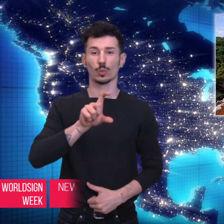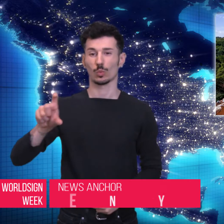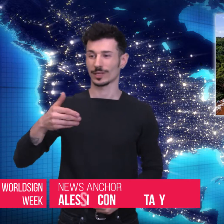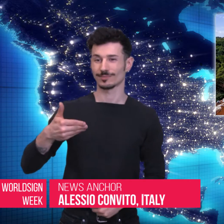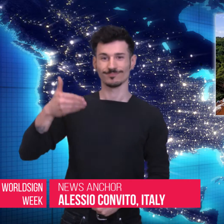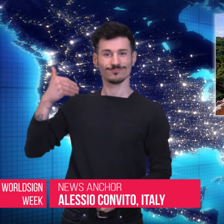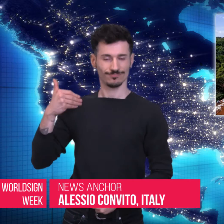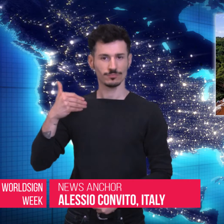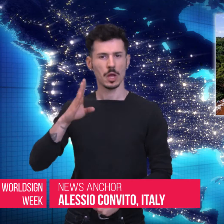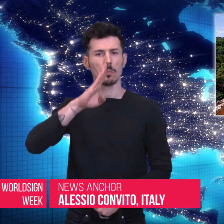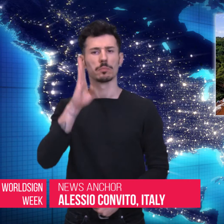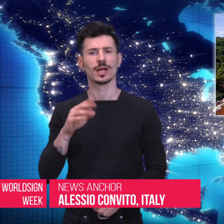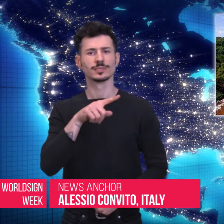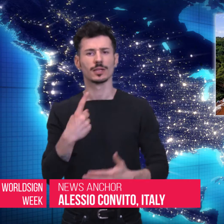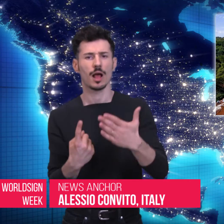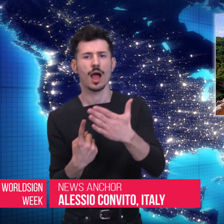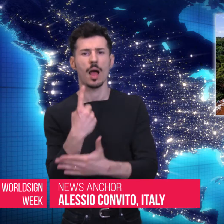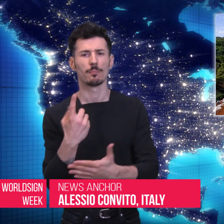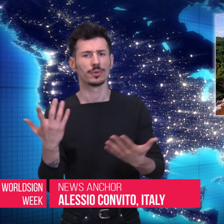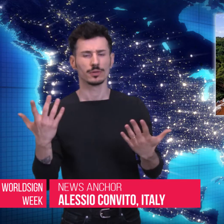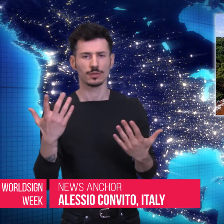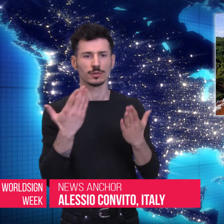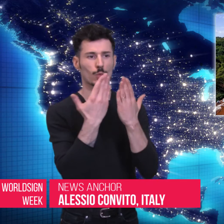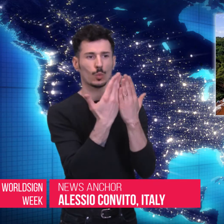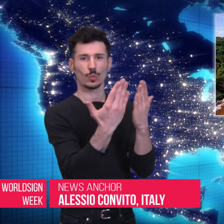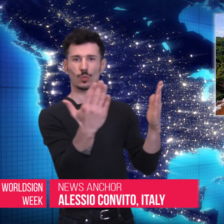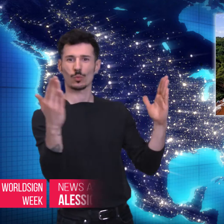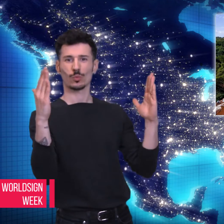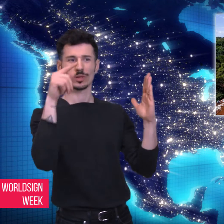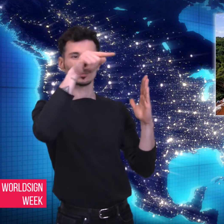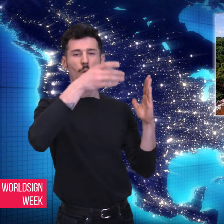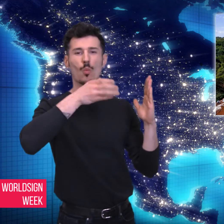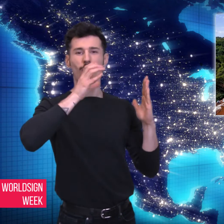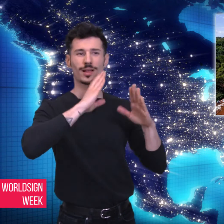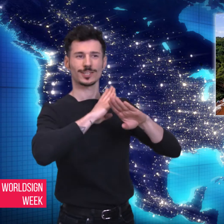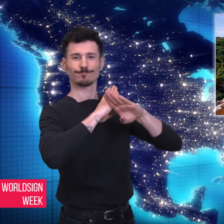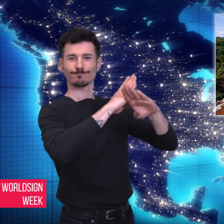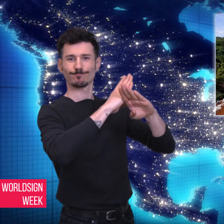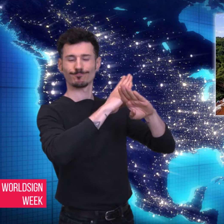Alessio: A dam in Brazil collapsed last week.